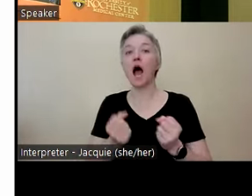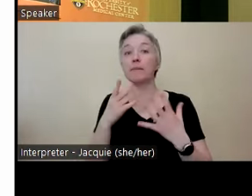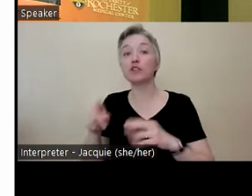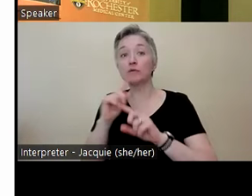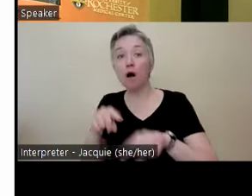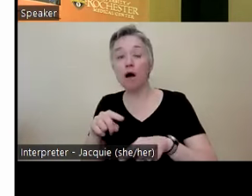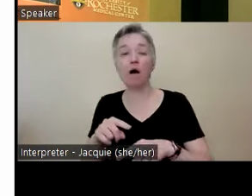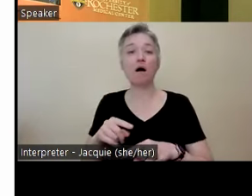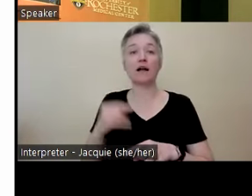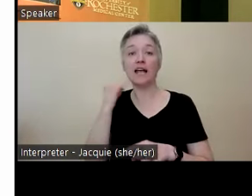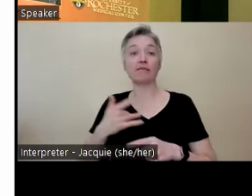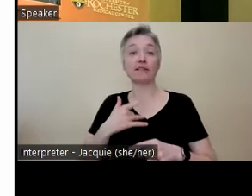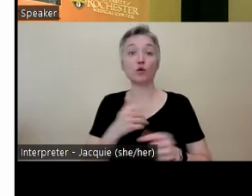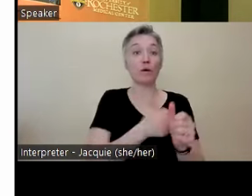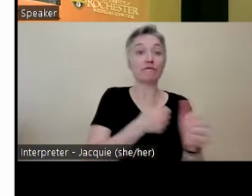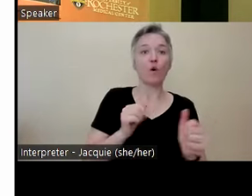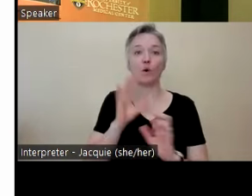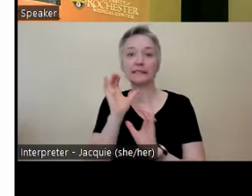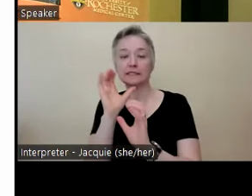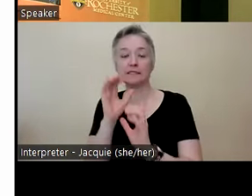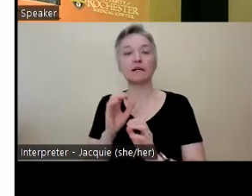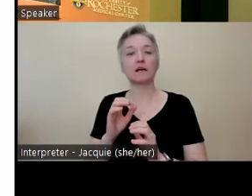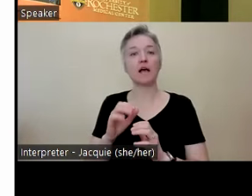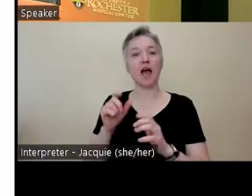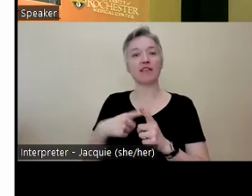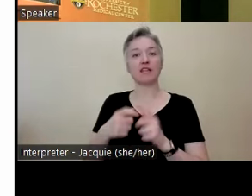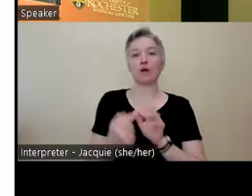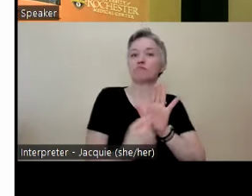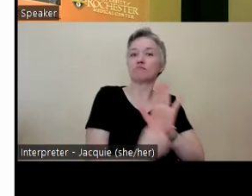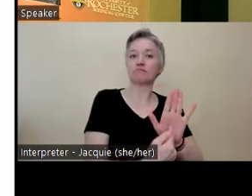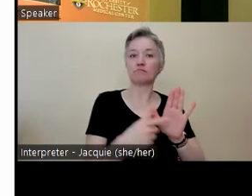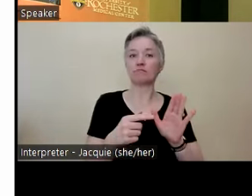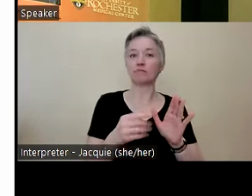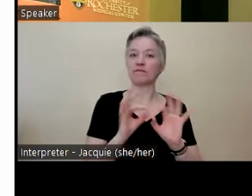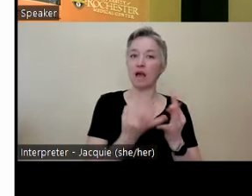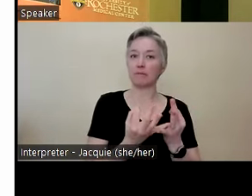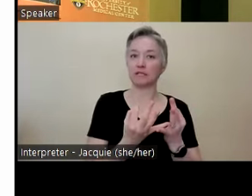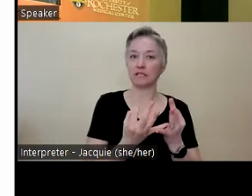can use this as a tool to discuss it more with the family so it feel and the person themselves so so